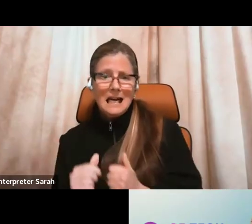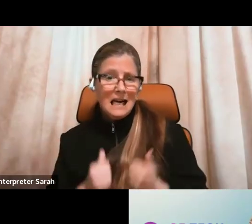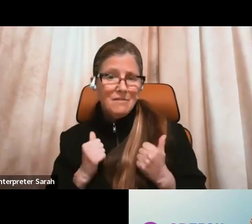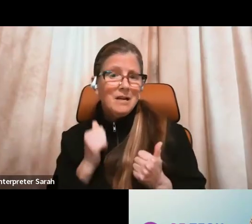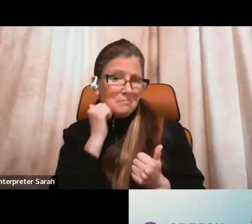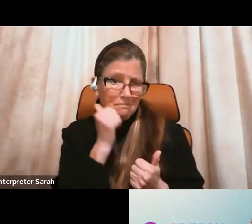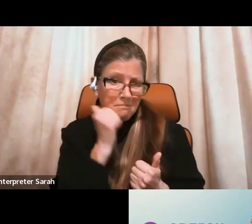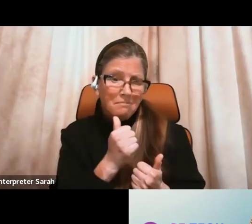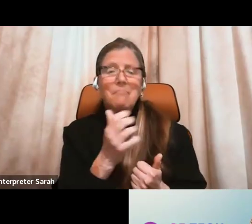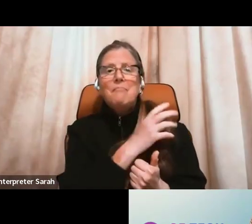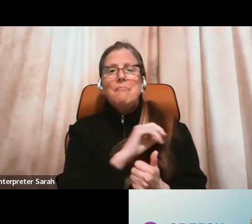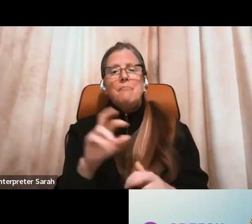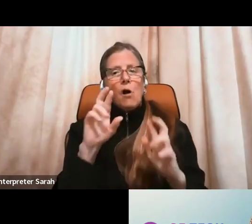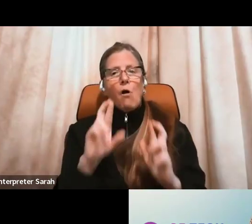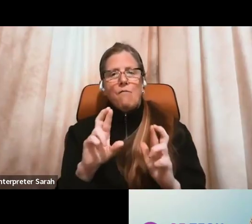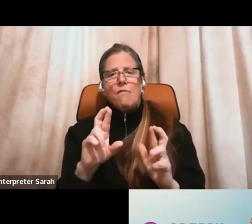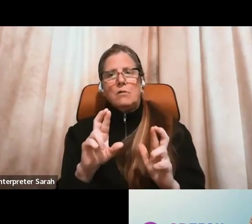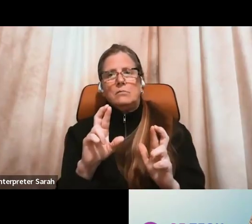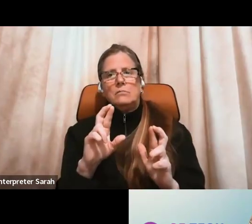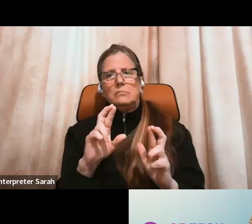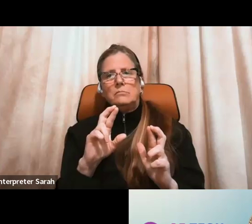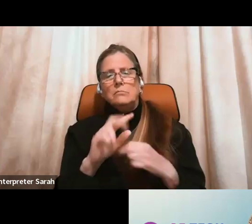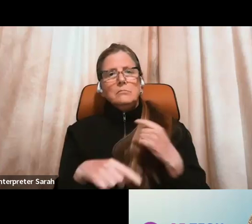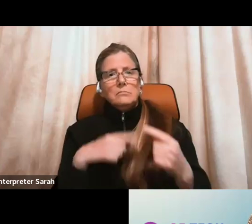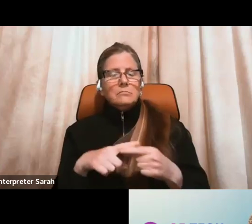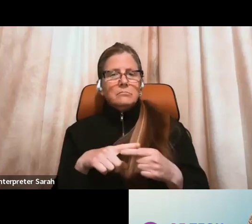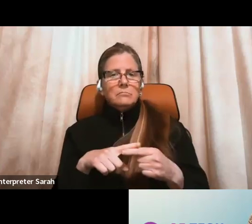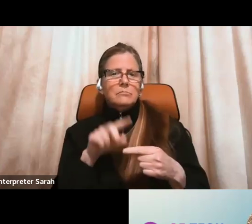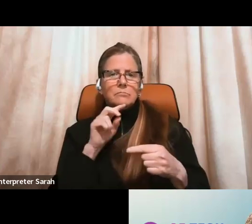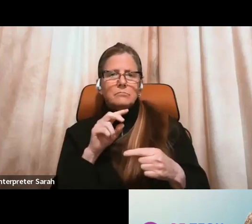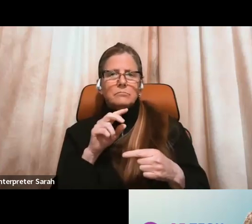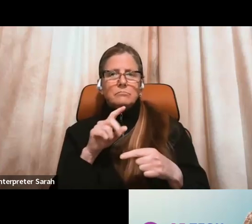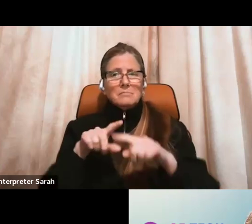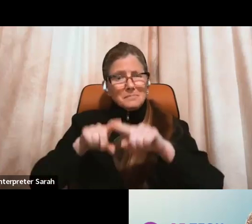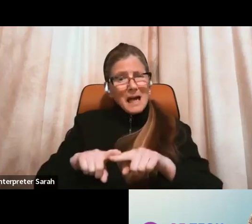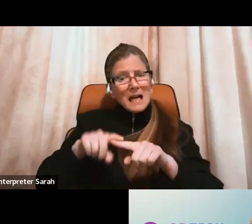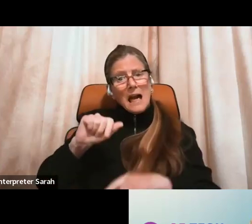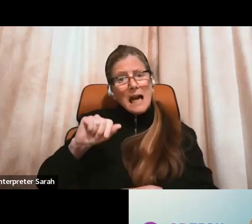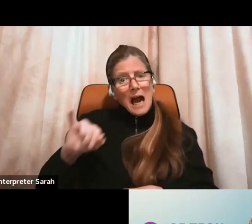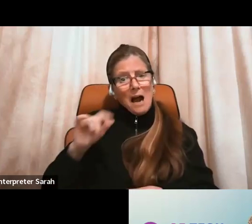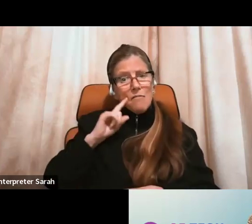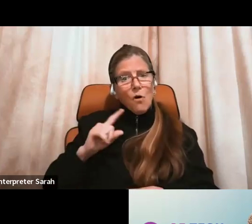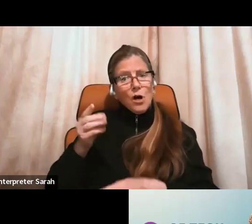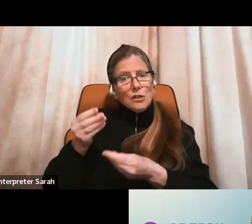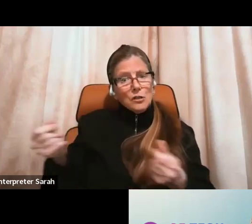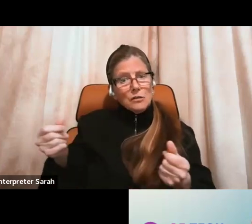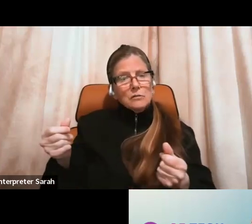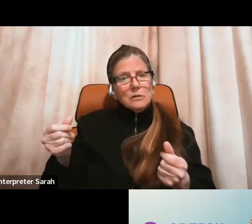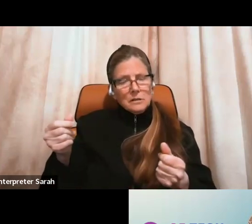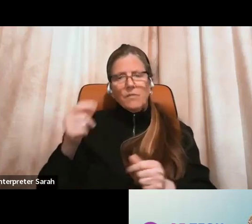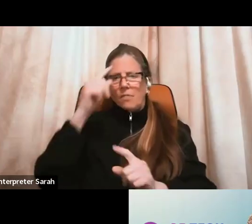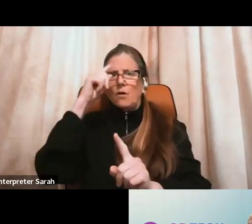hopeful that as we look to AI for these solutions, that the goal of the technology will be ultimately